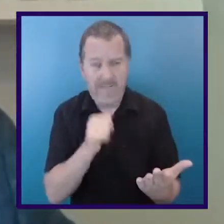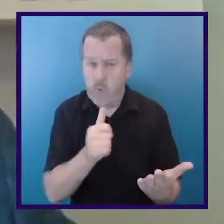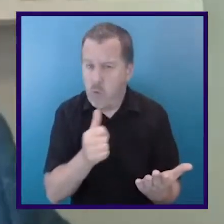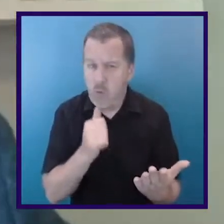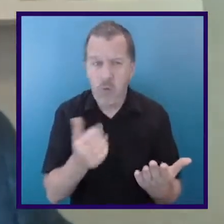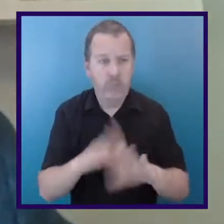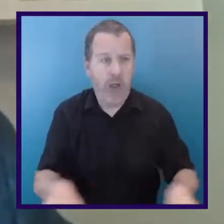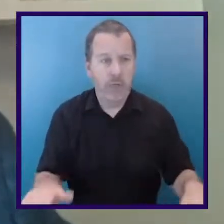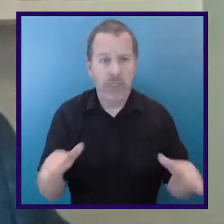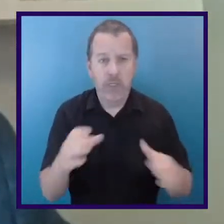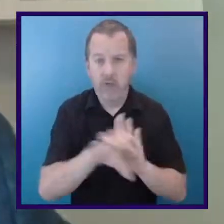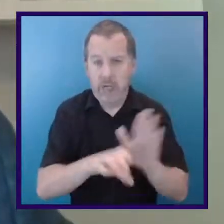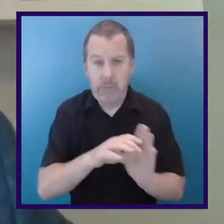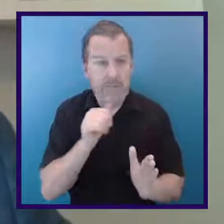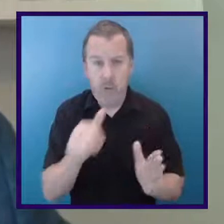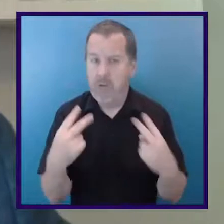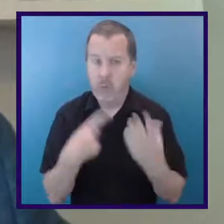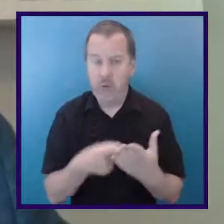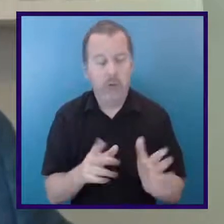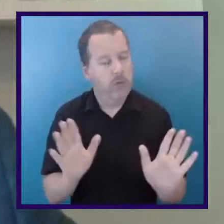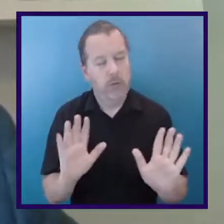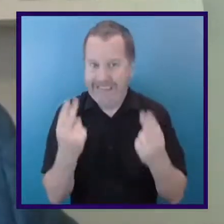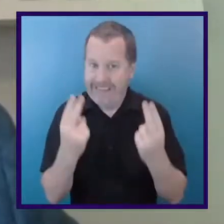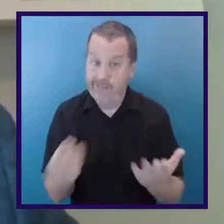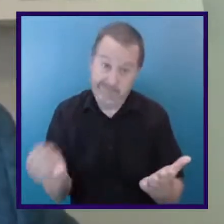we need primary languages we need action now.